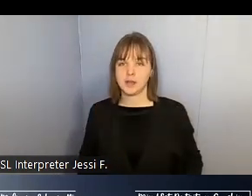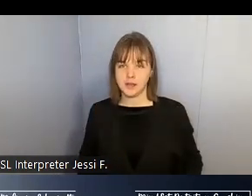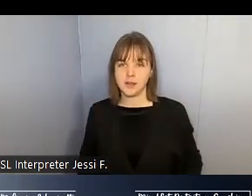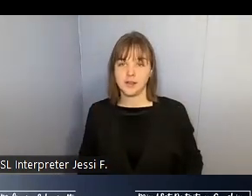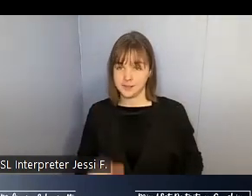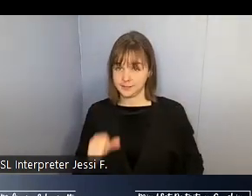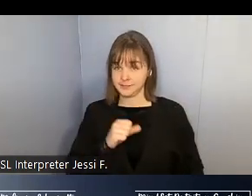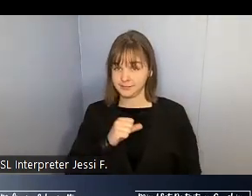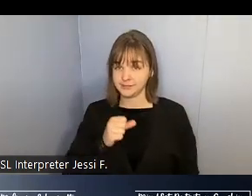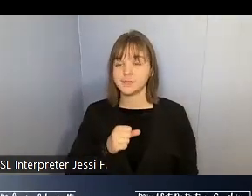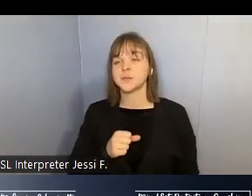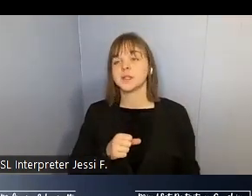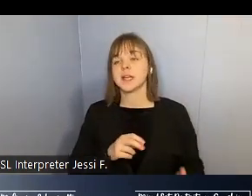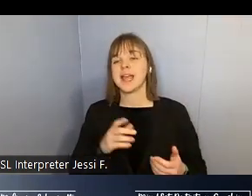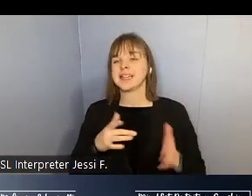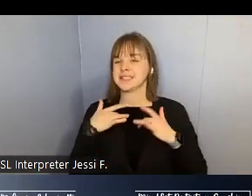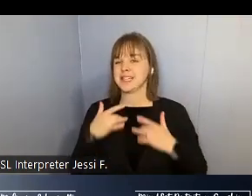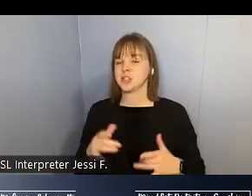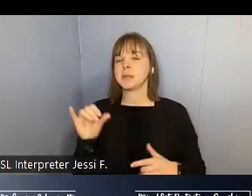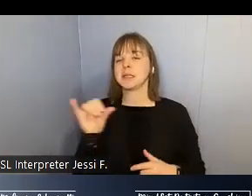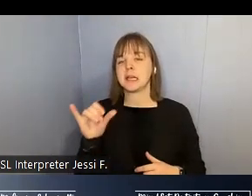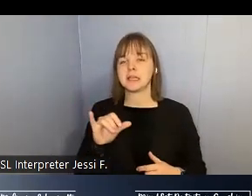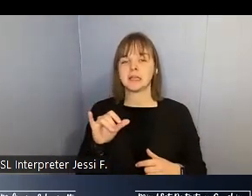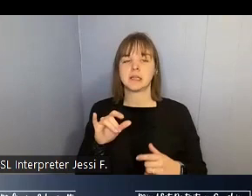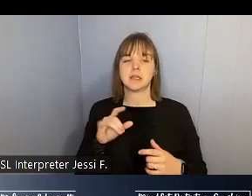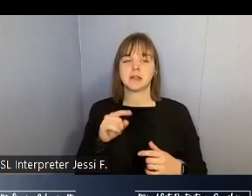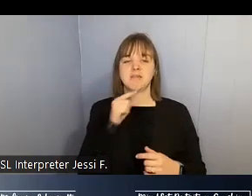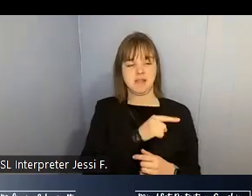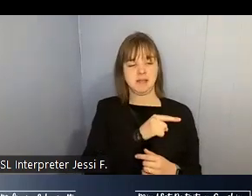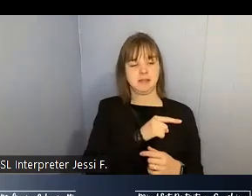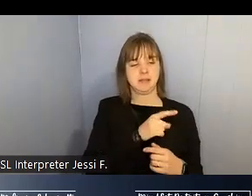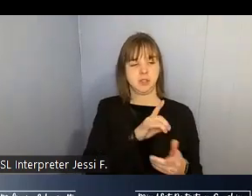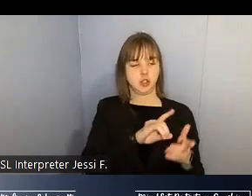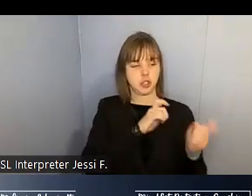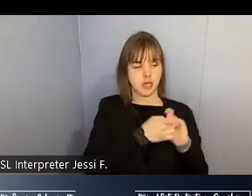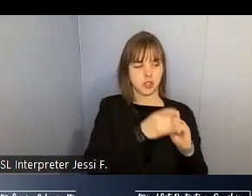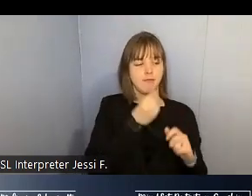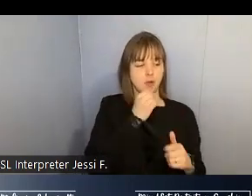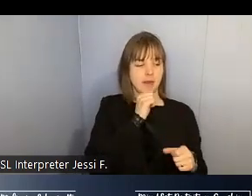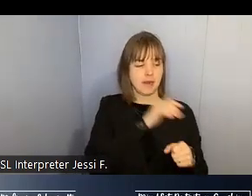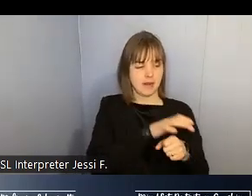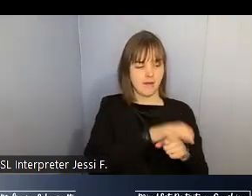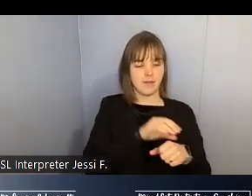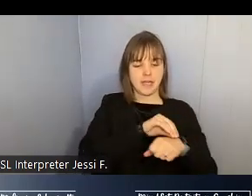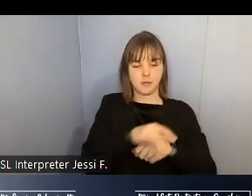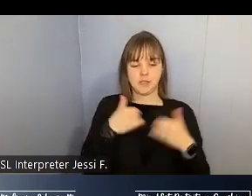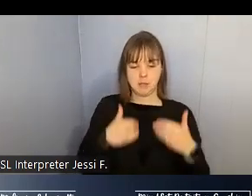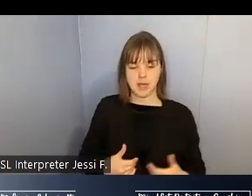And it has this cascading domino effect. So let's look a little bit. These are just a few of the things